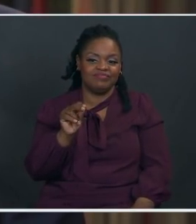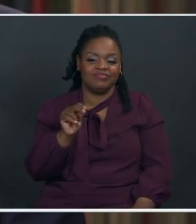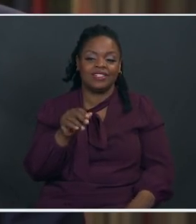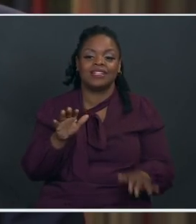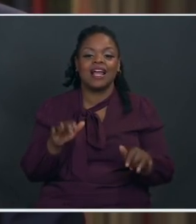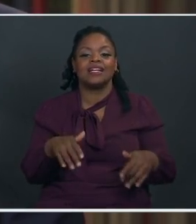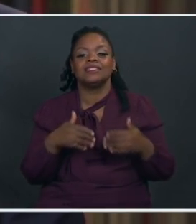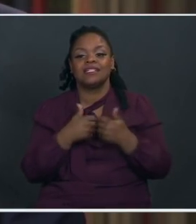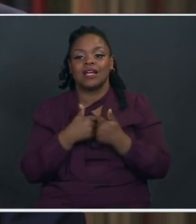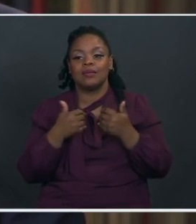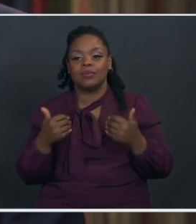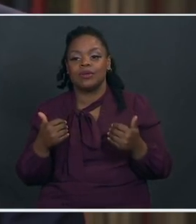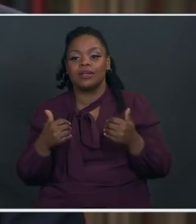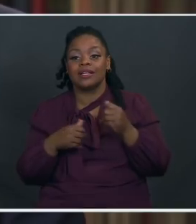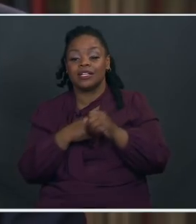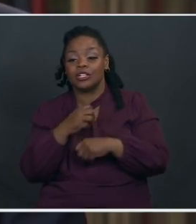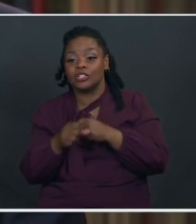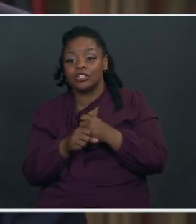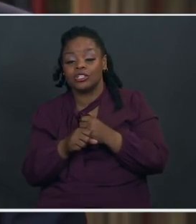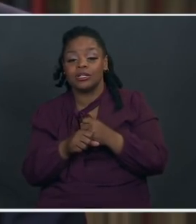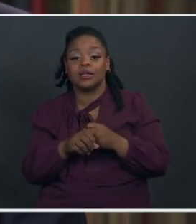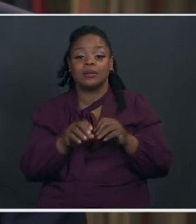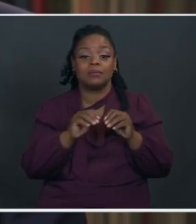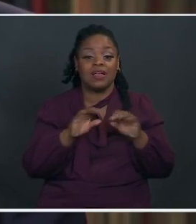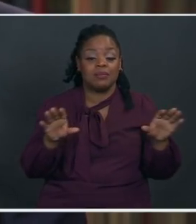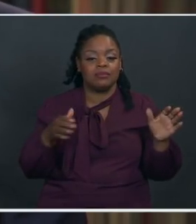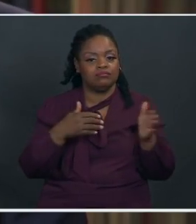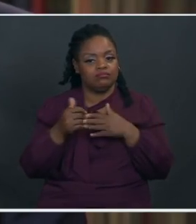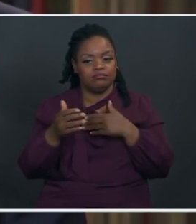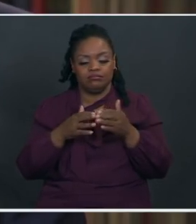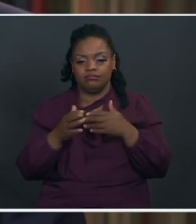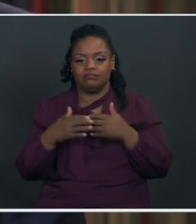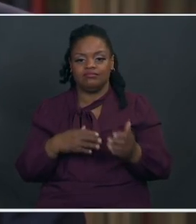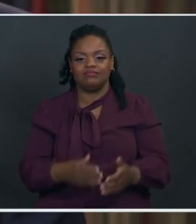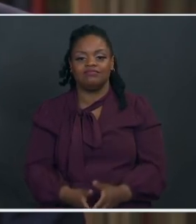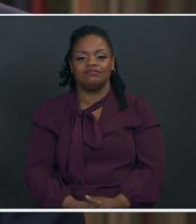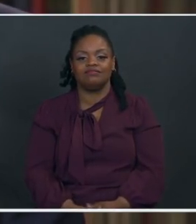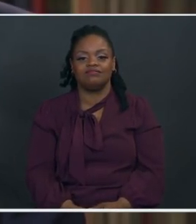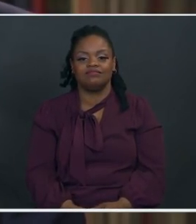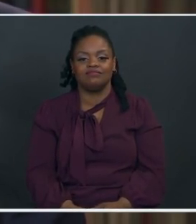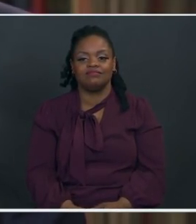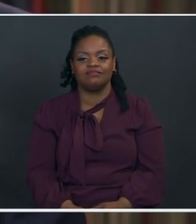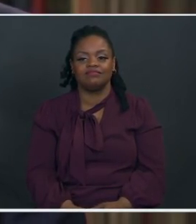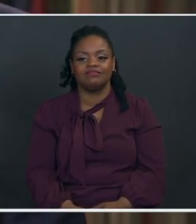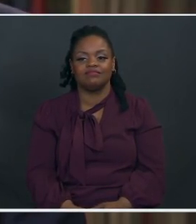to get them to the public. As for Governor Hogan's comments about wanting more vaccines,